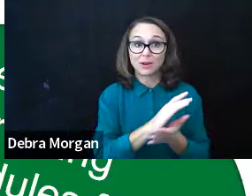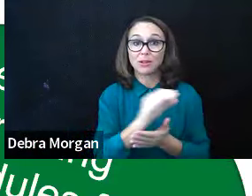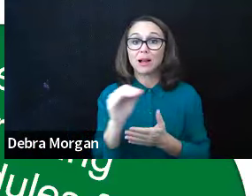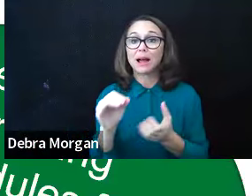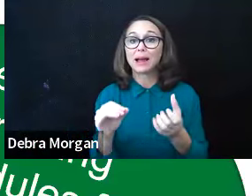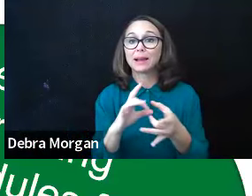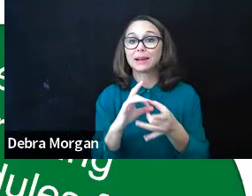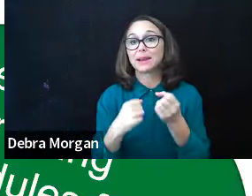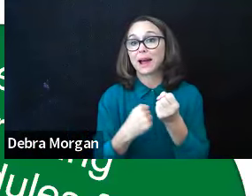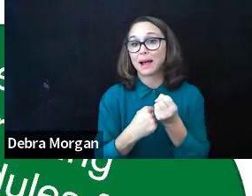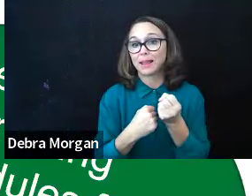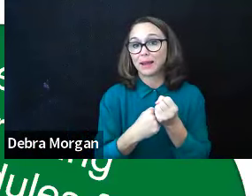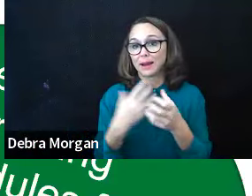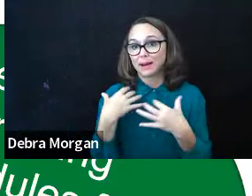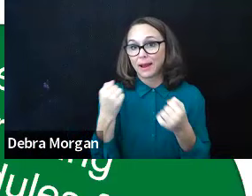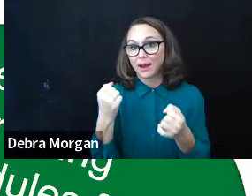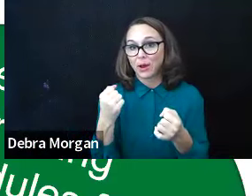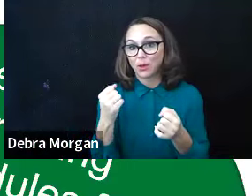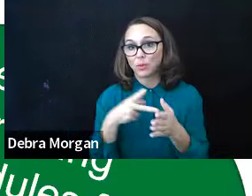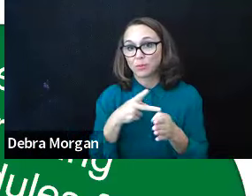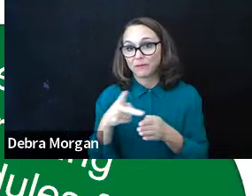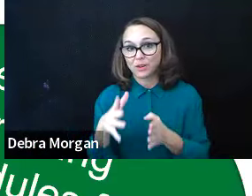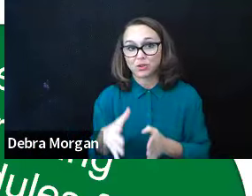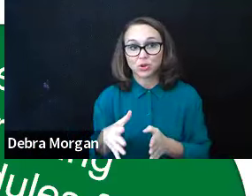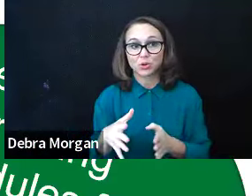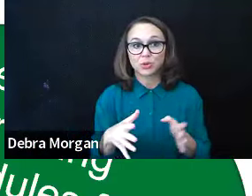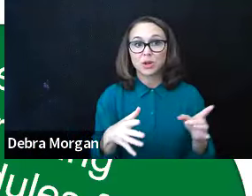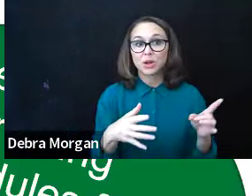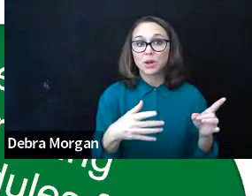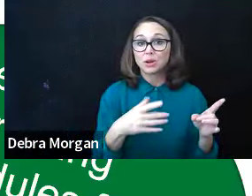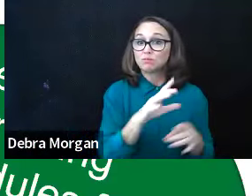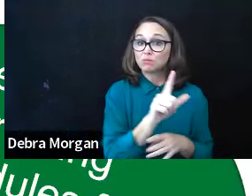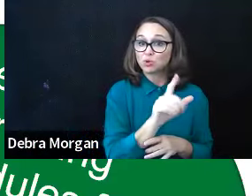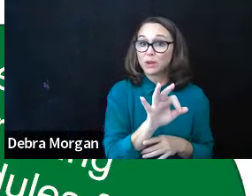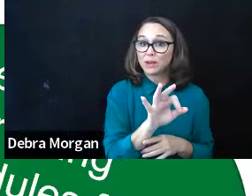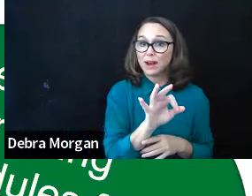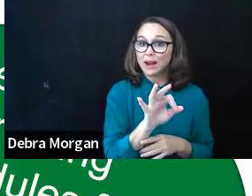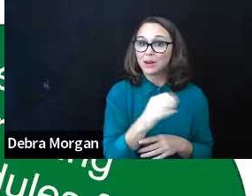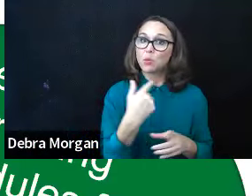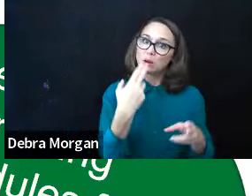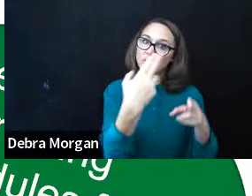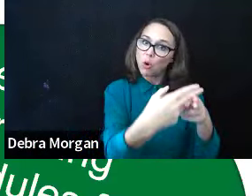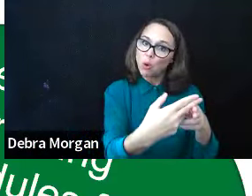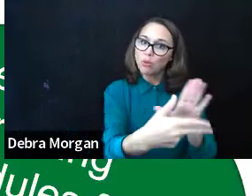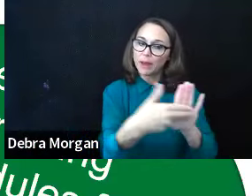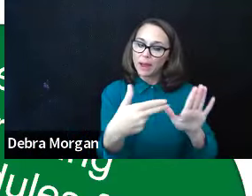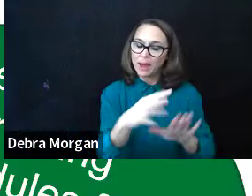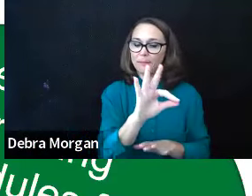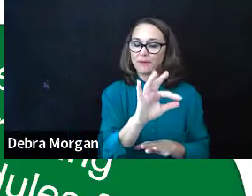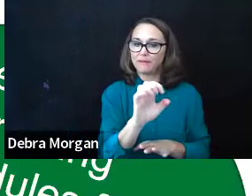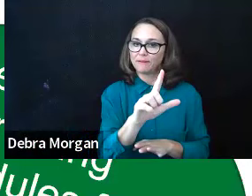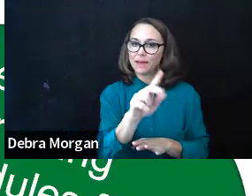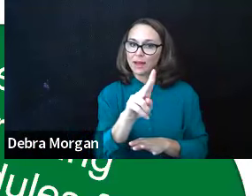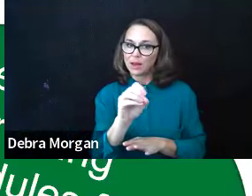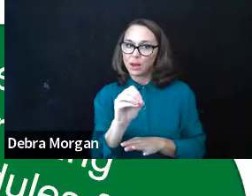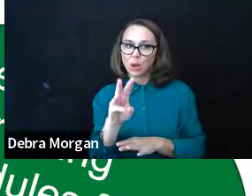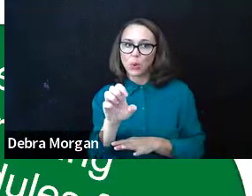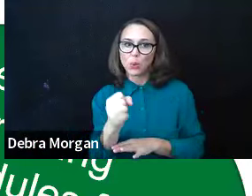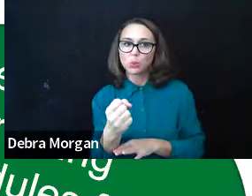we trained 29, we call them fellows for lack of a better word, who essentially stayed in the state,